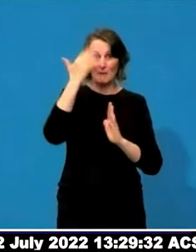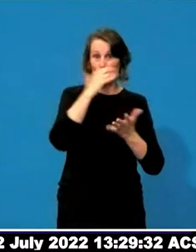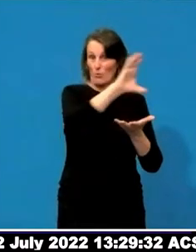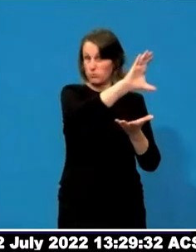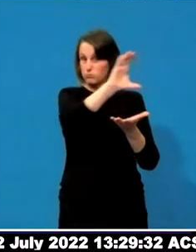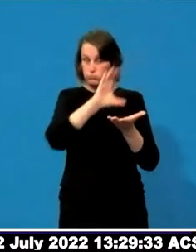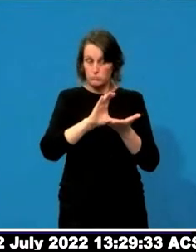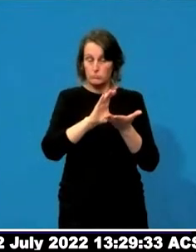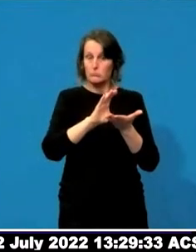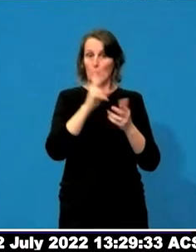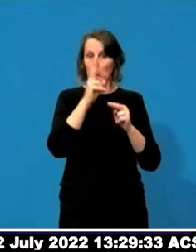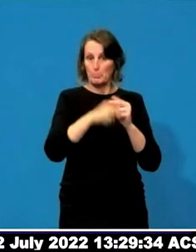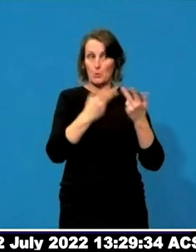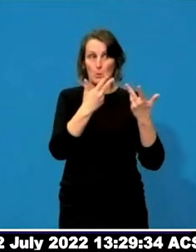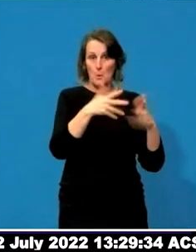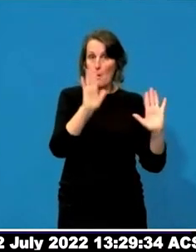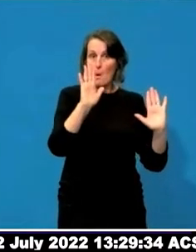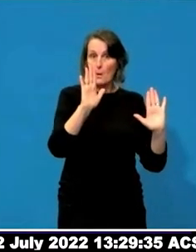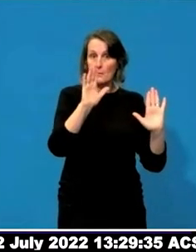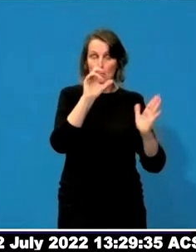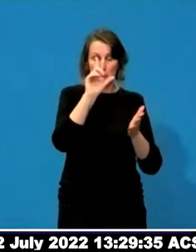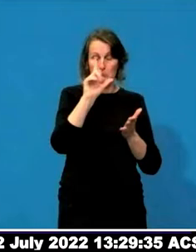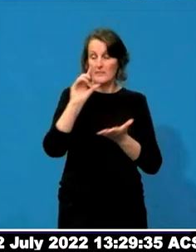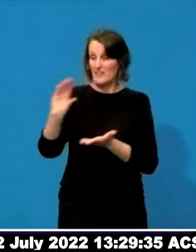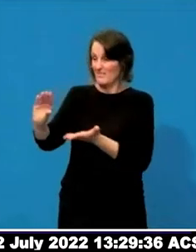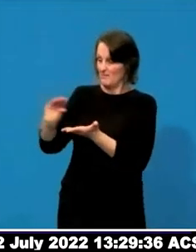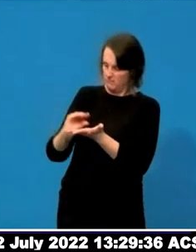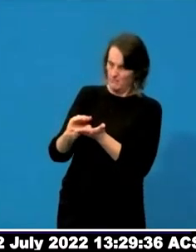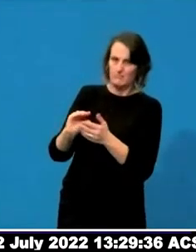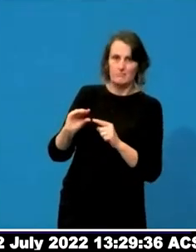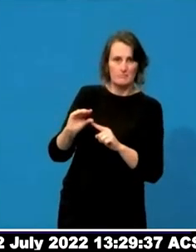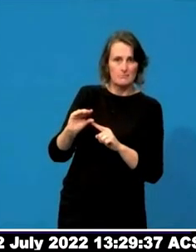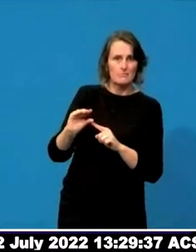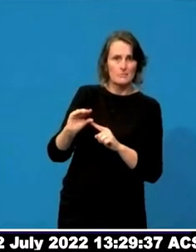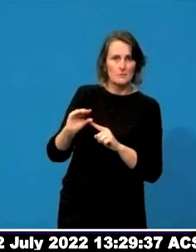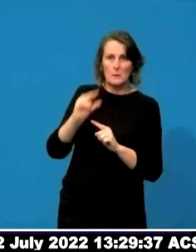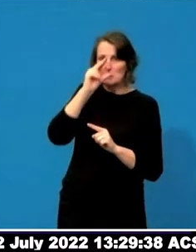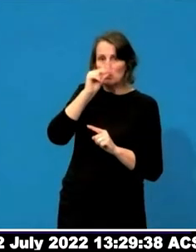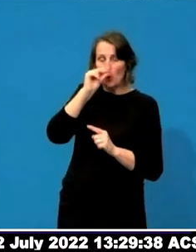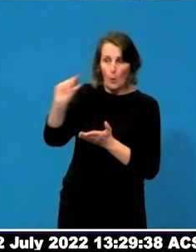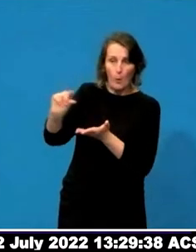and it's taken quite a number of years for us to build back up